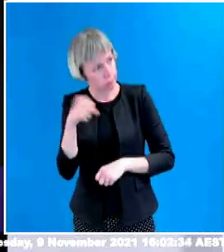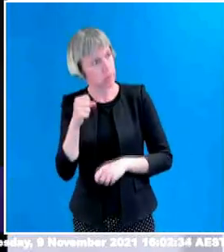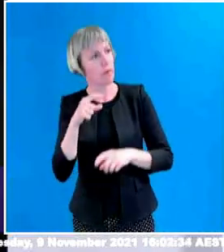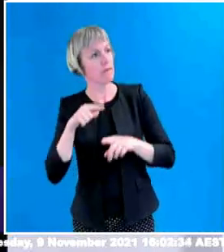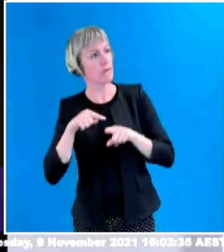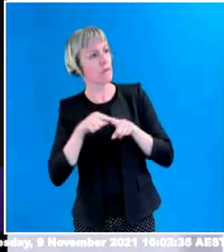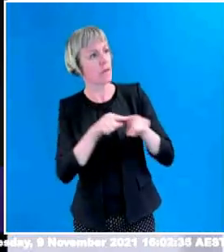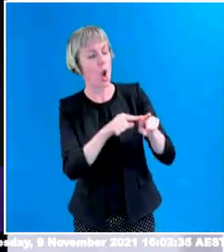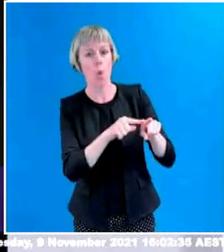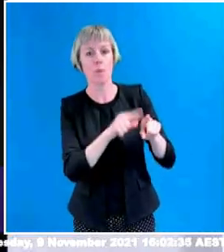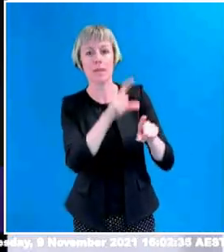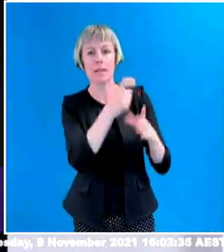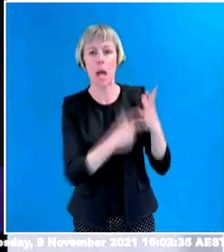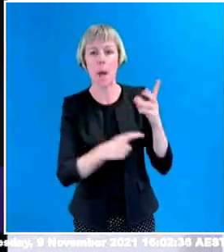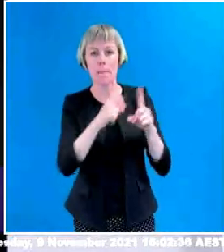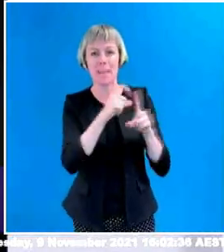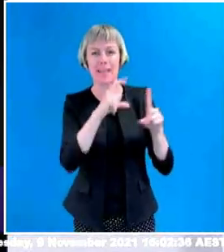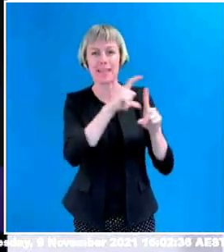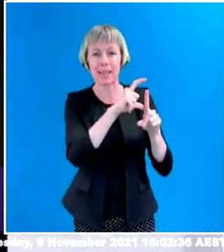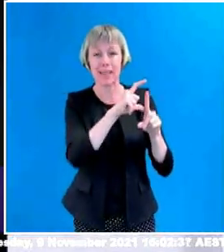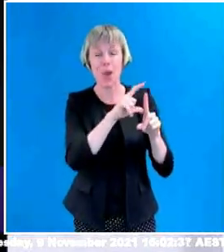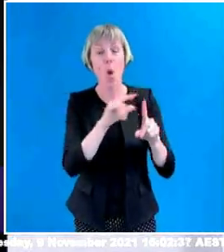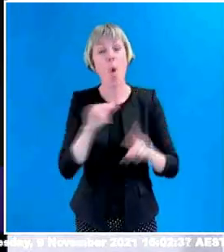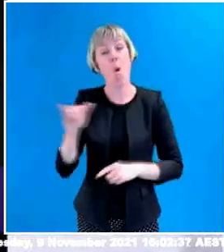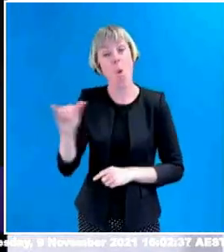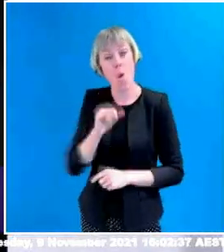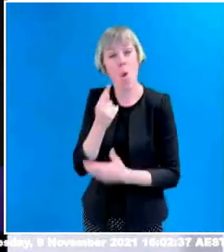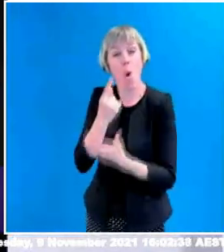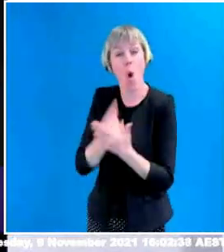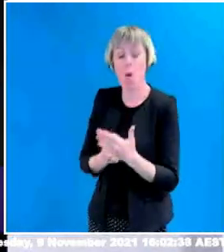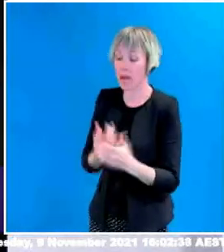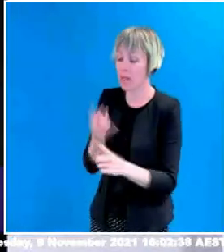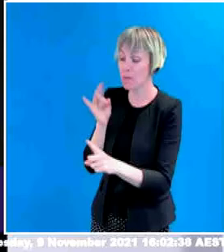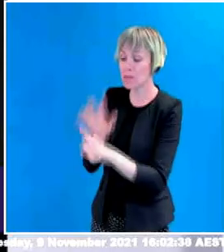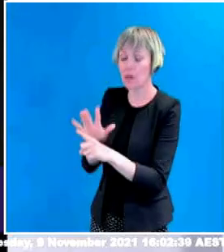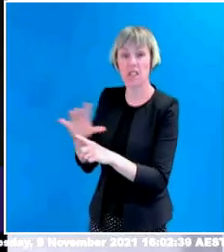periodic reports to submit to the CRPD Committee?